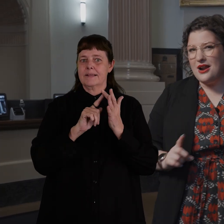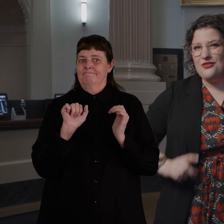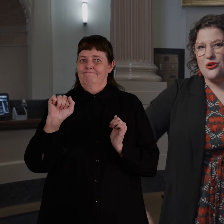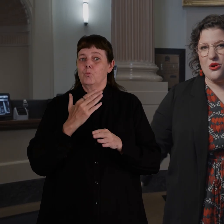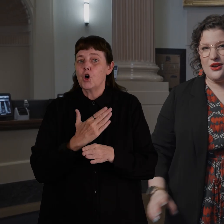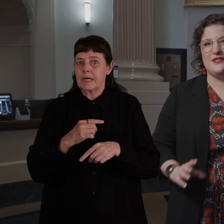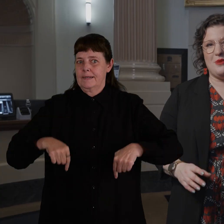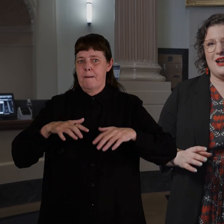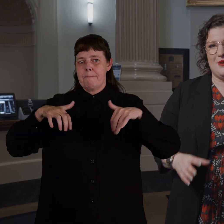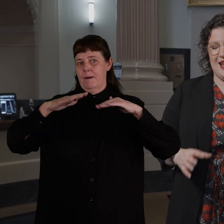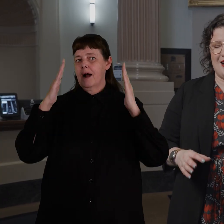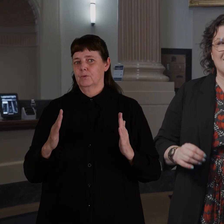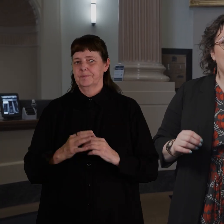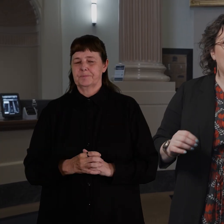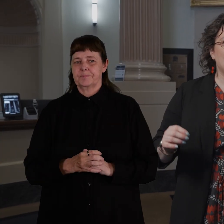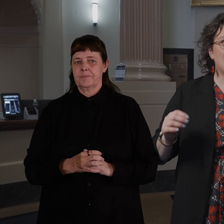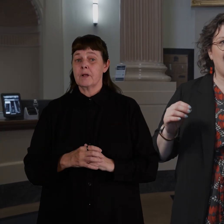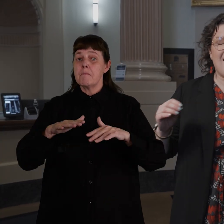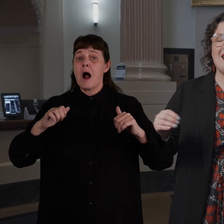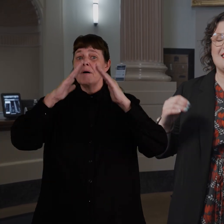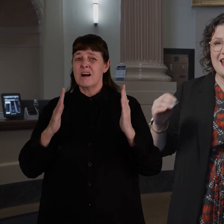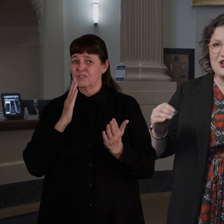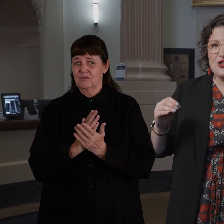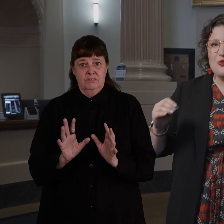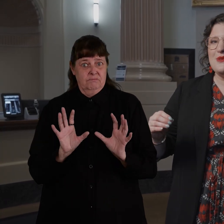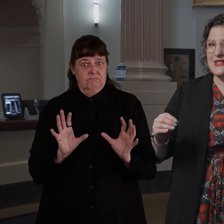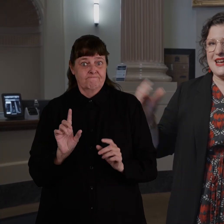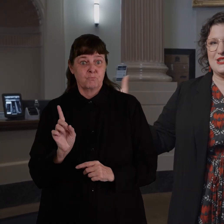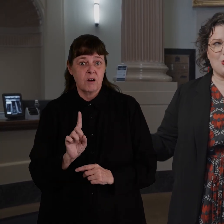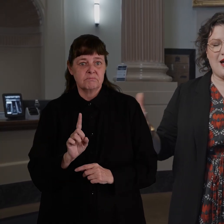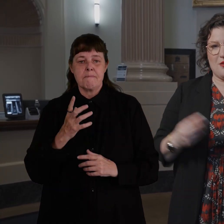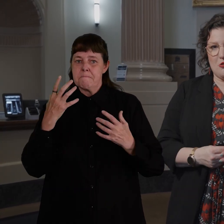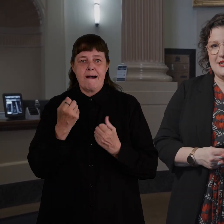One of the quirks of Parliament House is that there are intentional mistakes throughout the